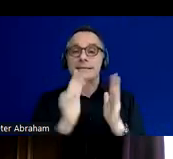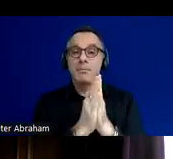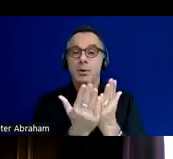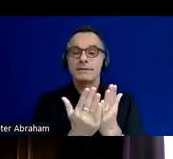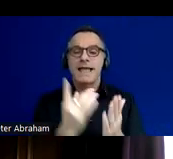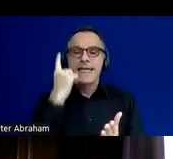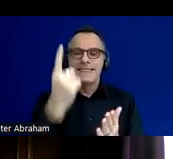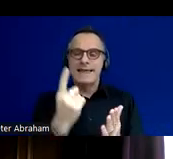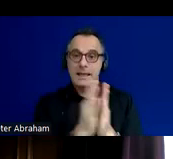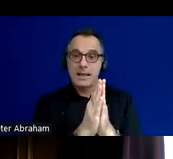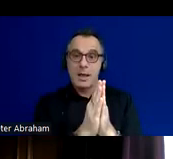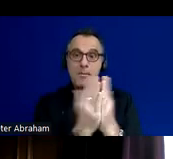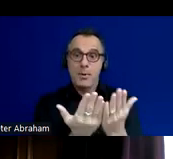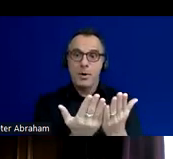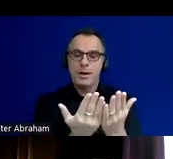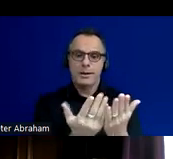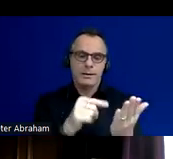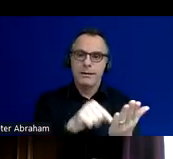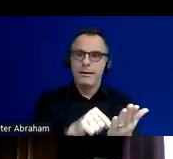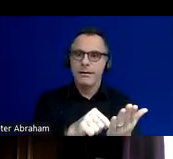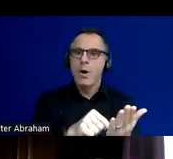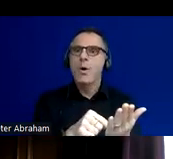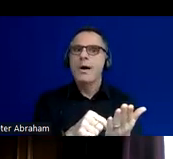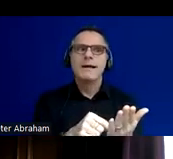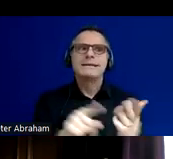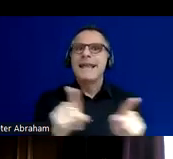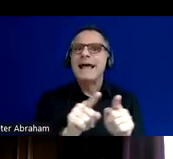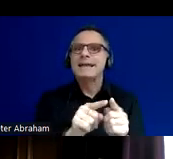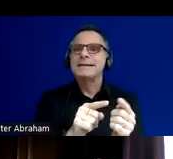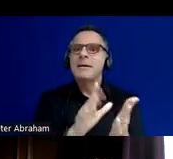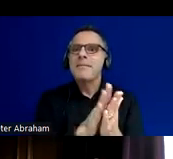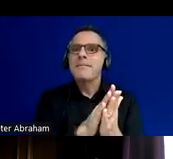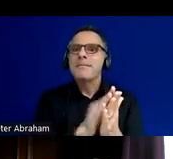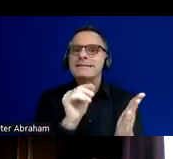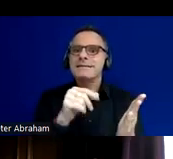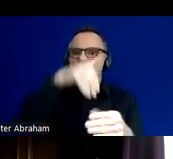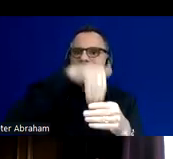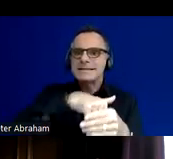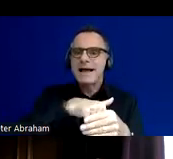and you find little messages, or care packages, inside them. One of the books has got a little